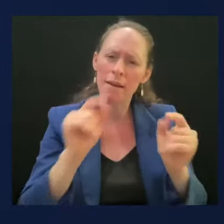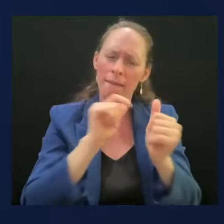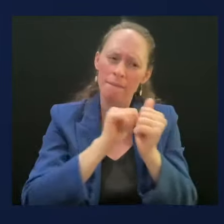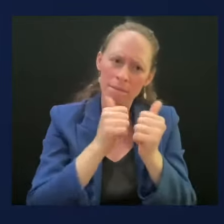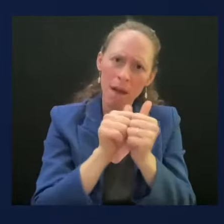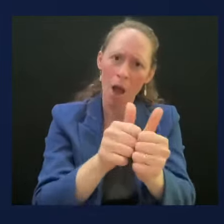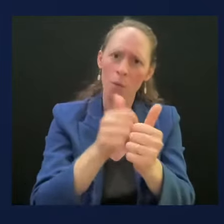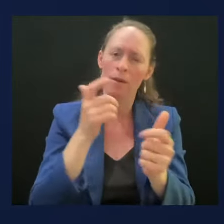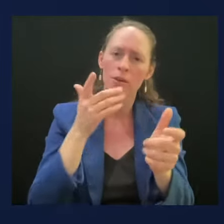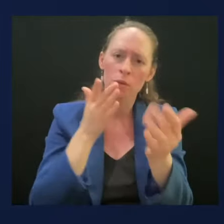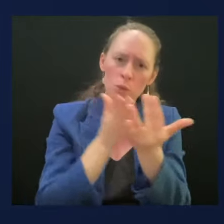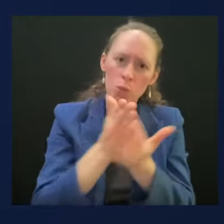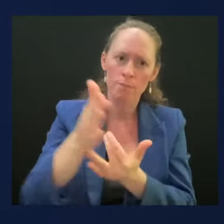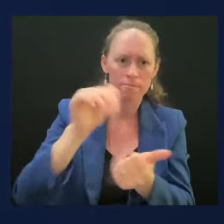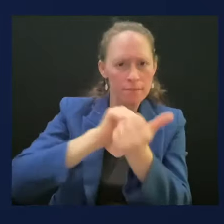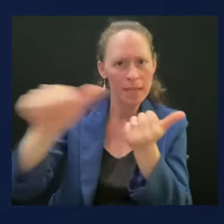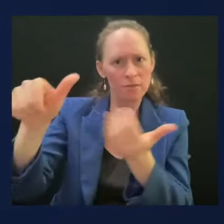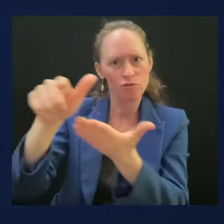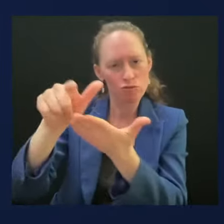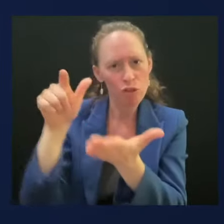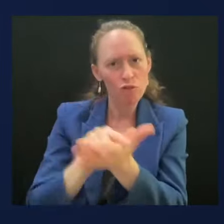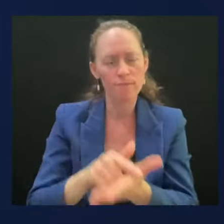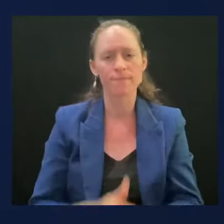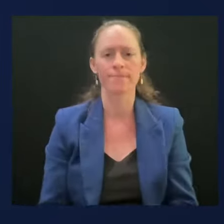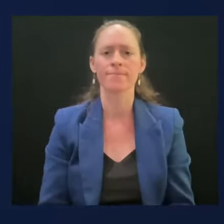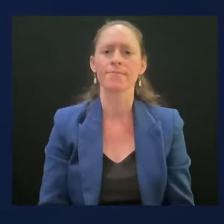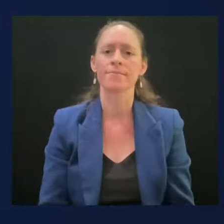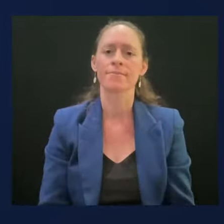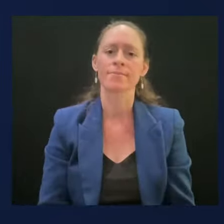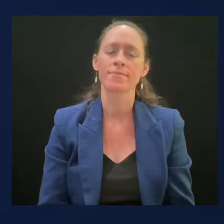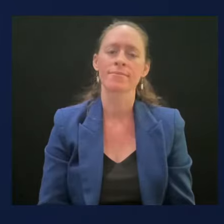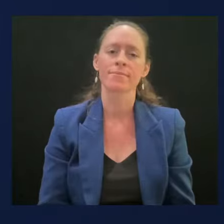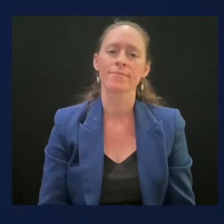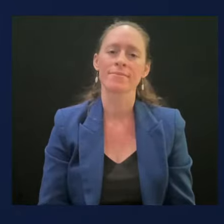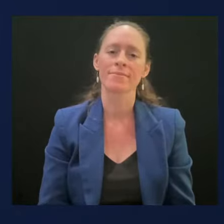On this day, we come together again to reflect,